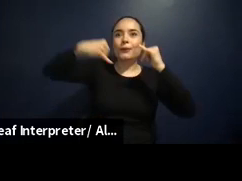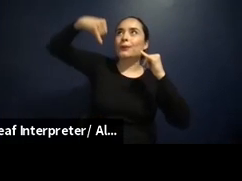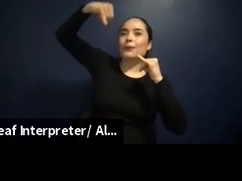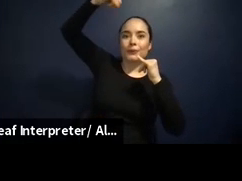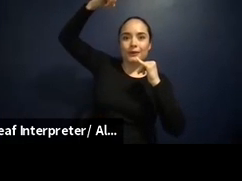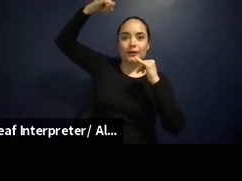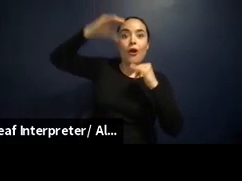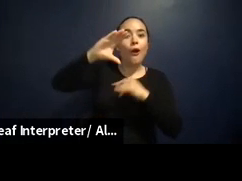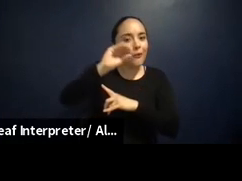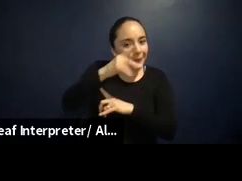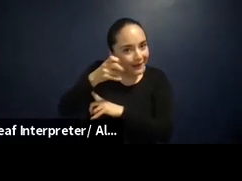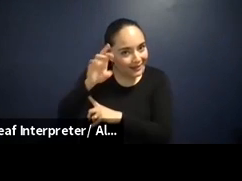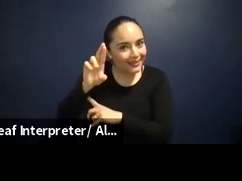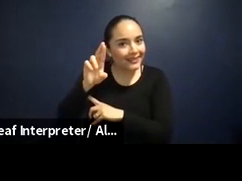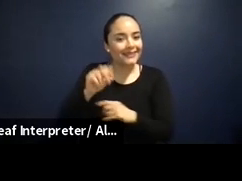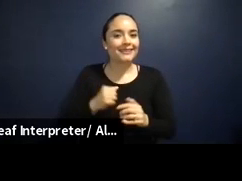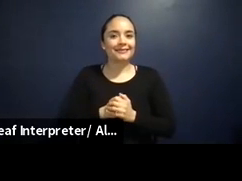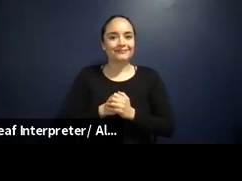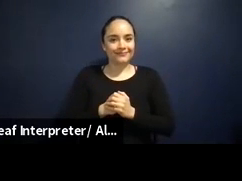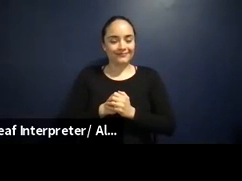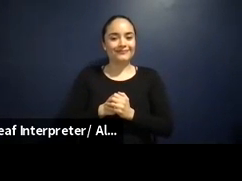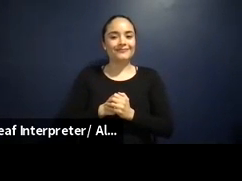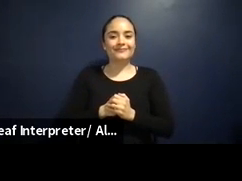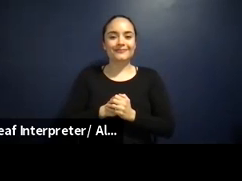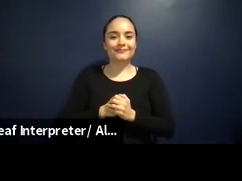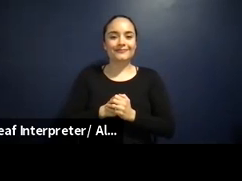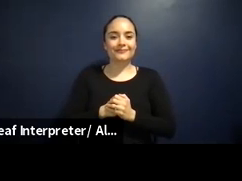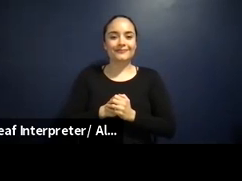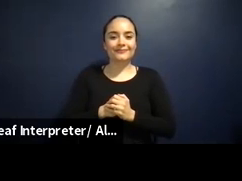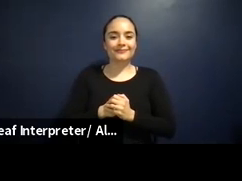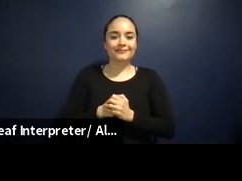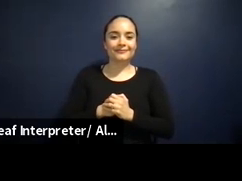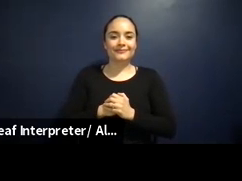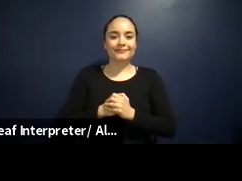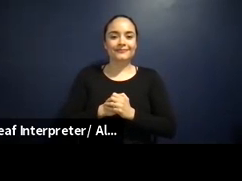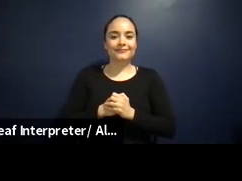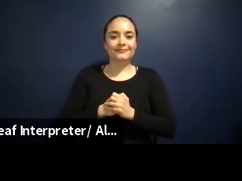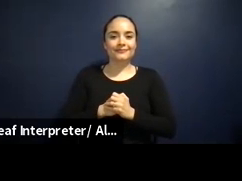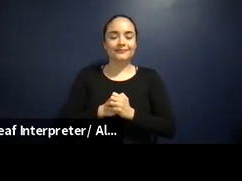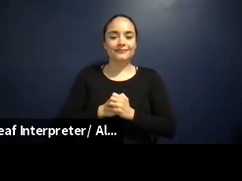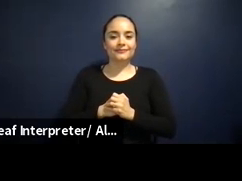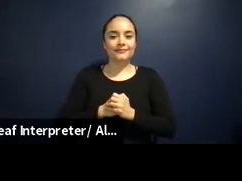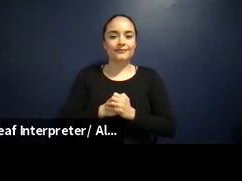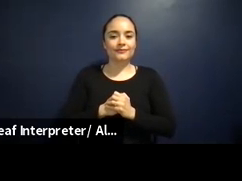So that is very true. [Sarah]: Wow. So this is another thing that is coming soon, it's not there yet, but